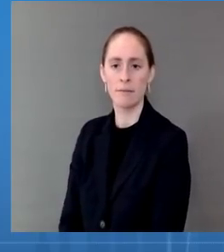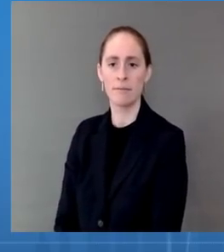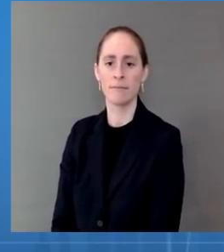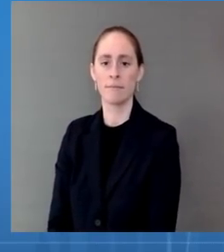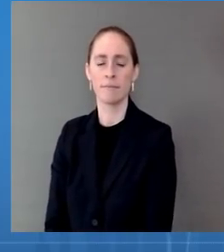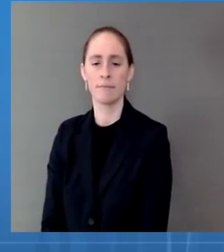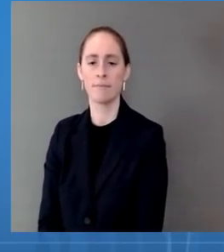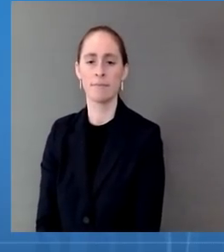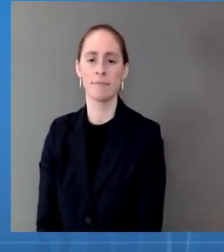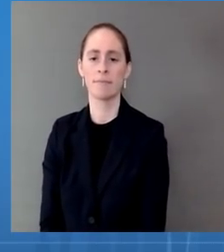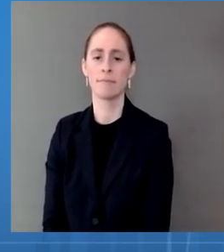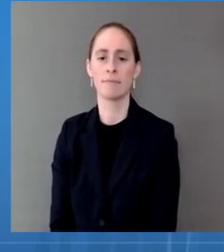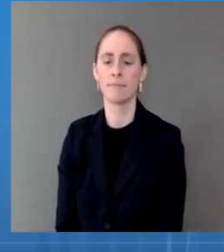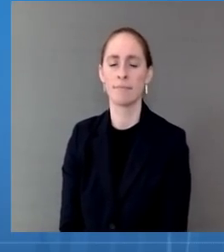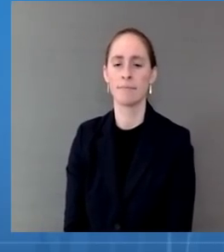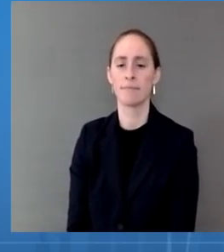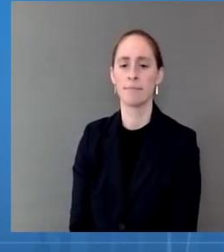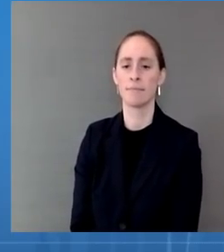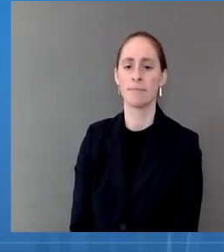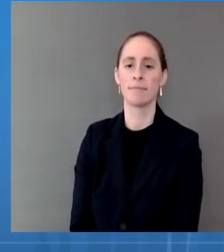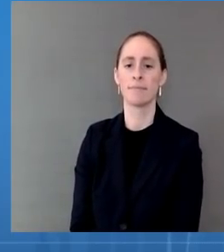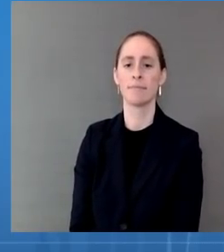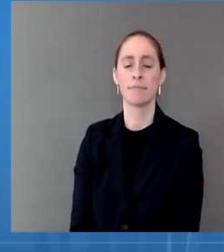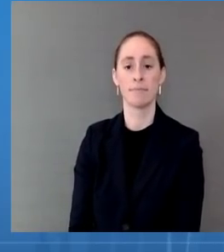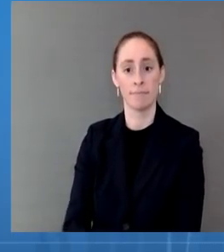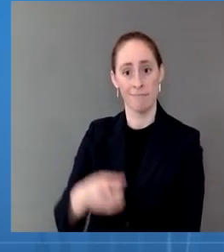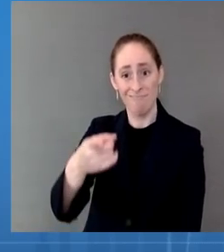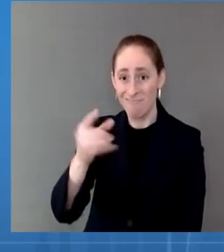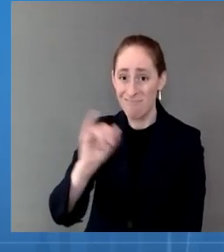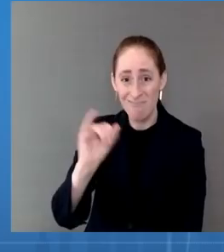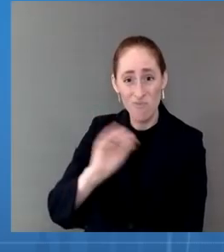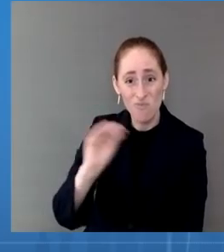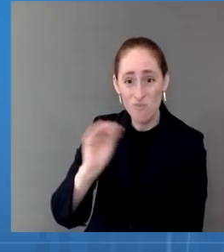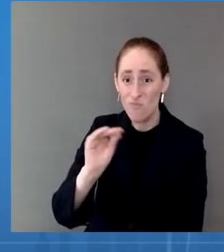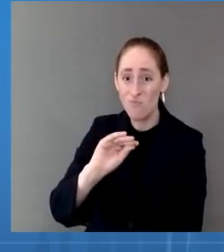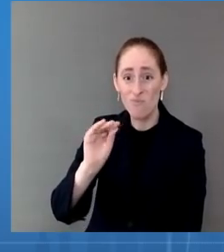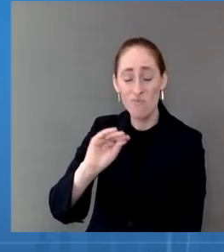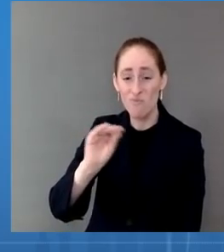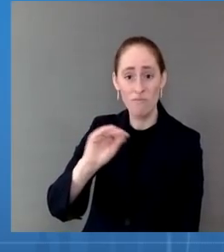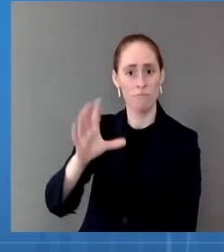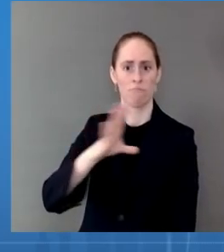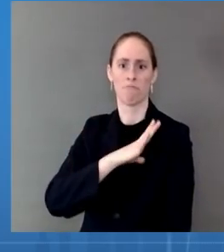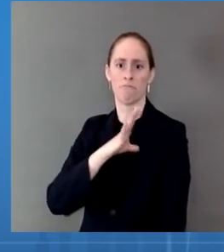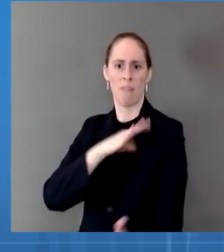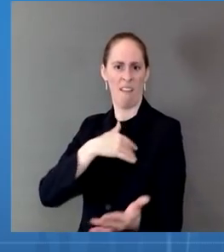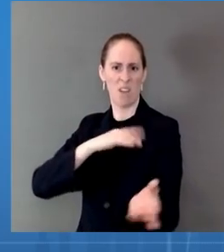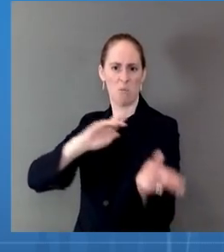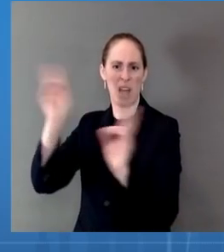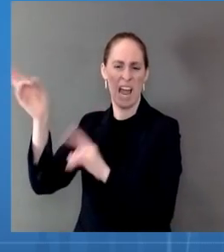centers and community sites across the country. So overall, we have made tremendous progress,